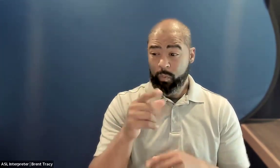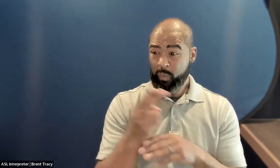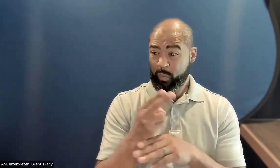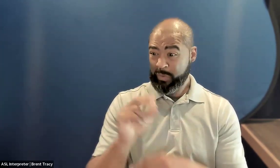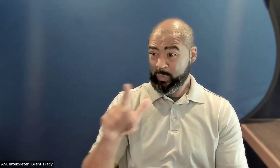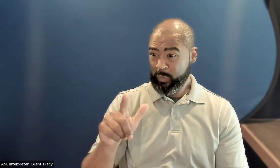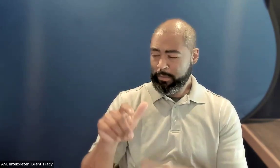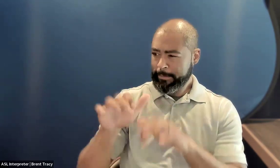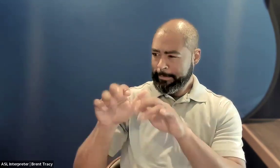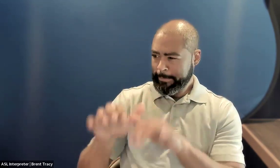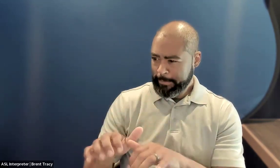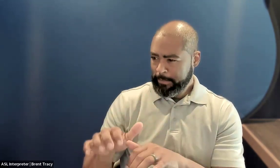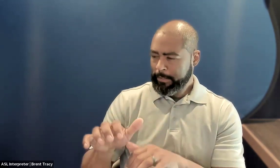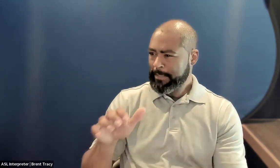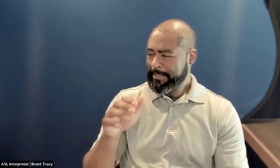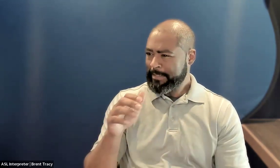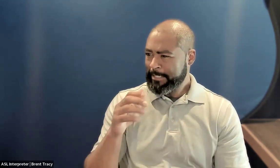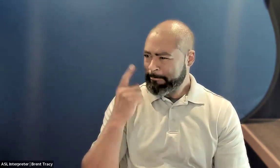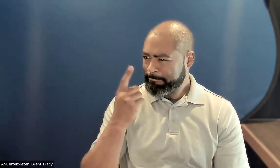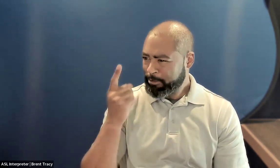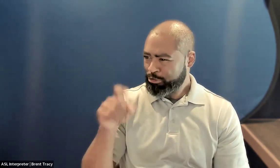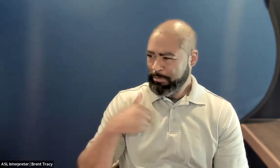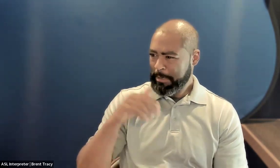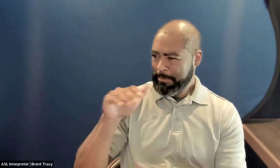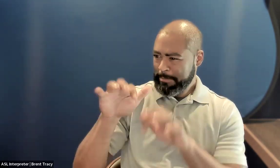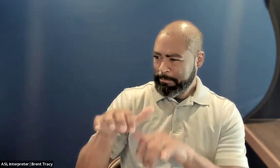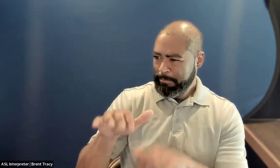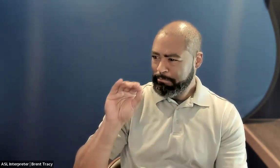the inputs that it's asking for, these resources are a really